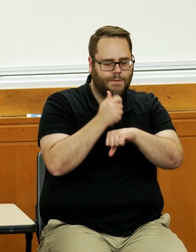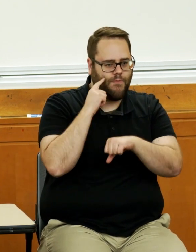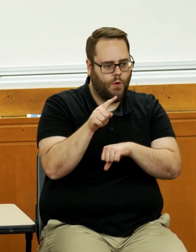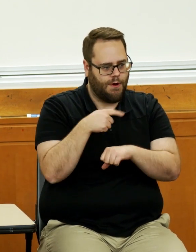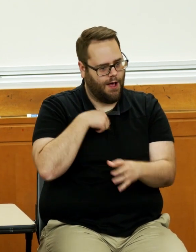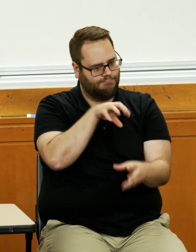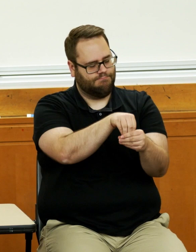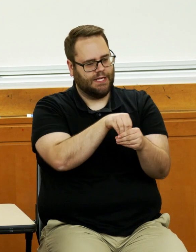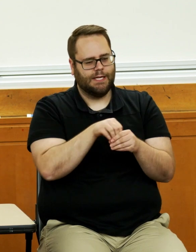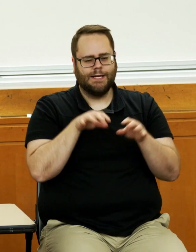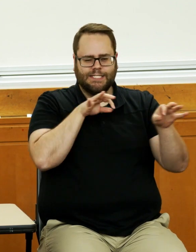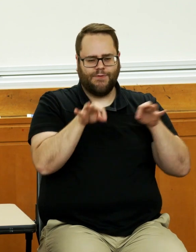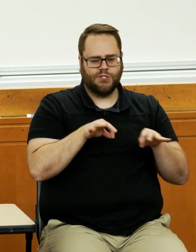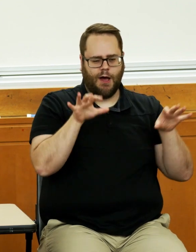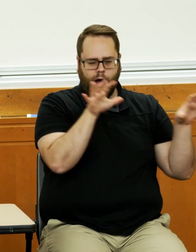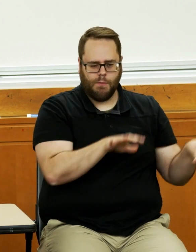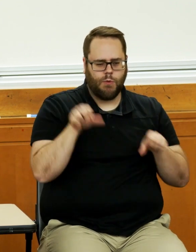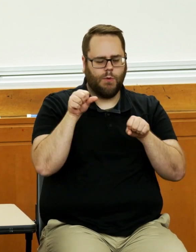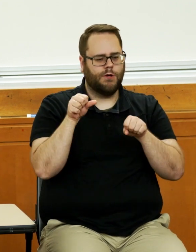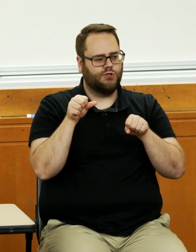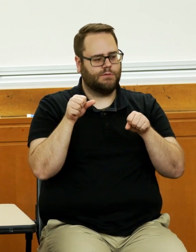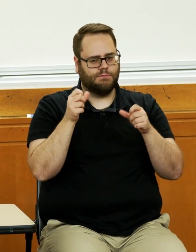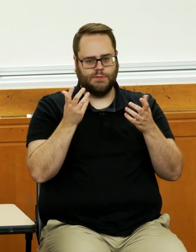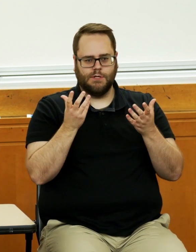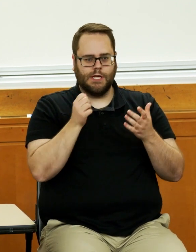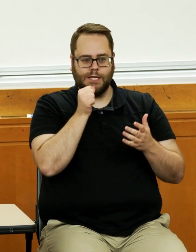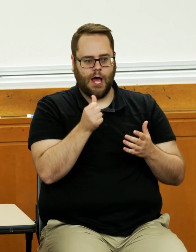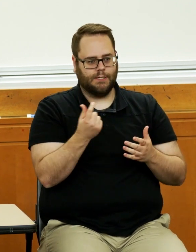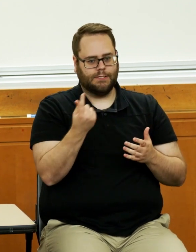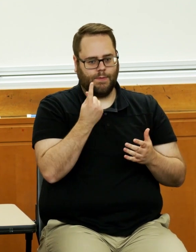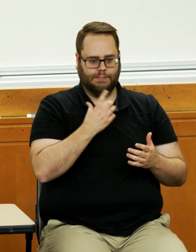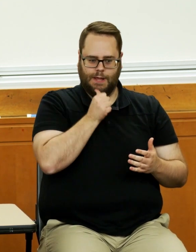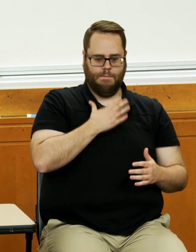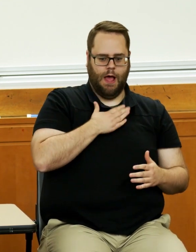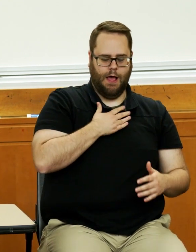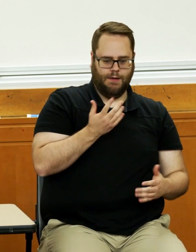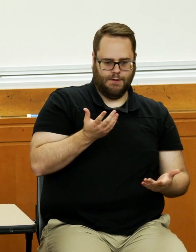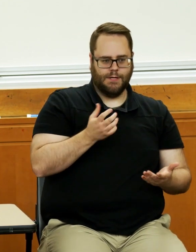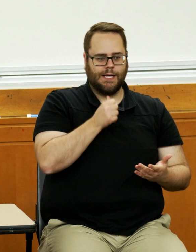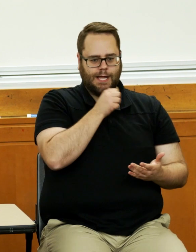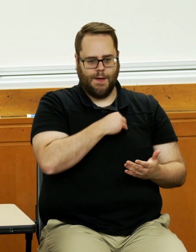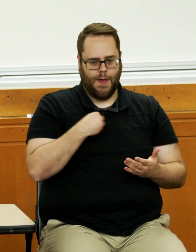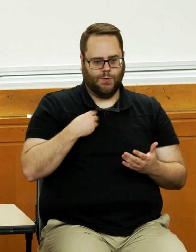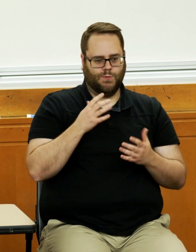of appropriation concern taking what was not one's own and non-members of a culture using